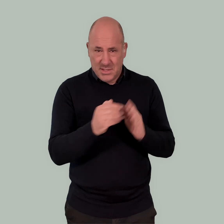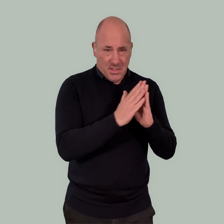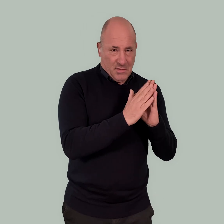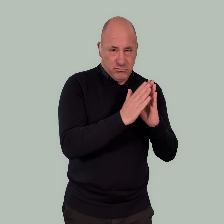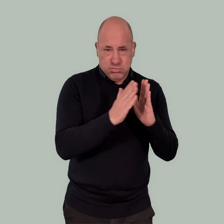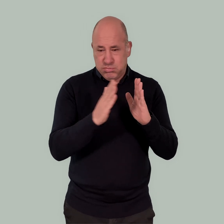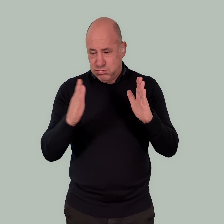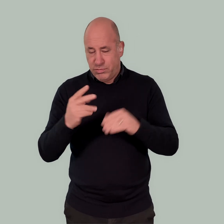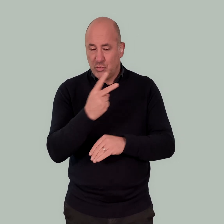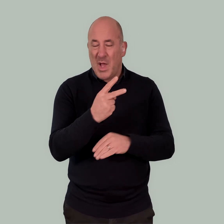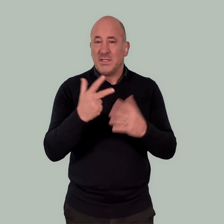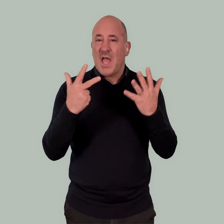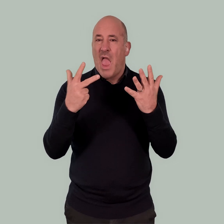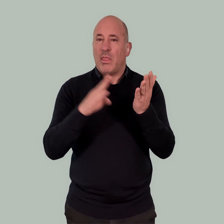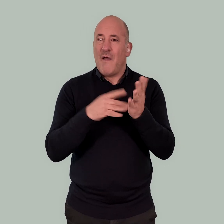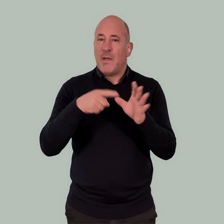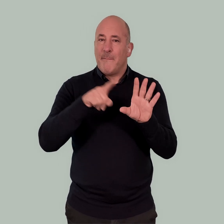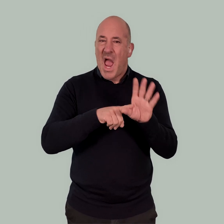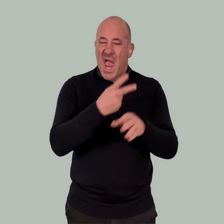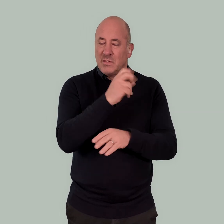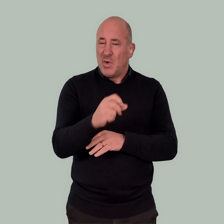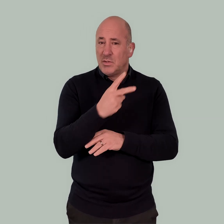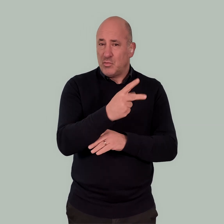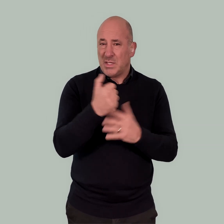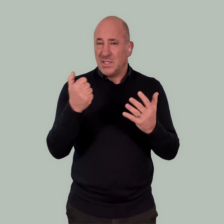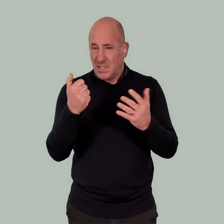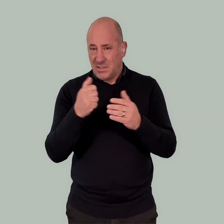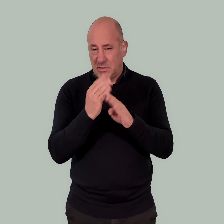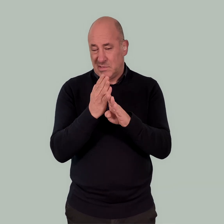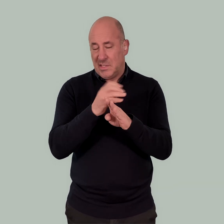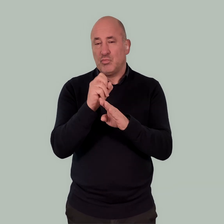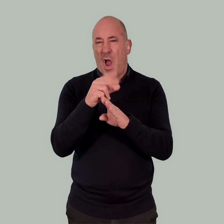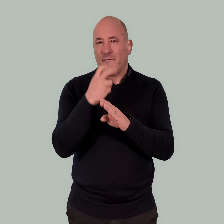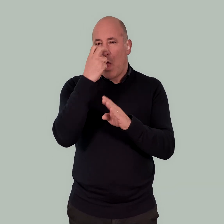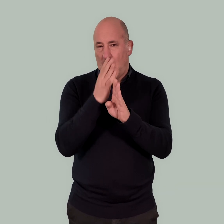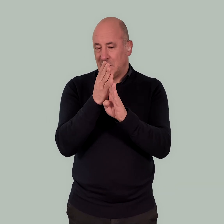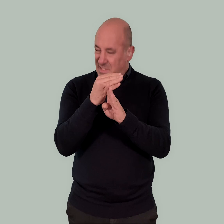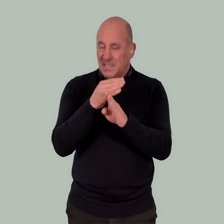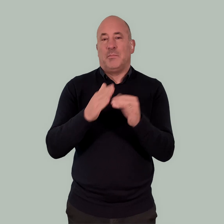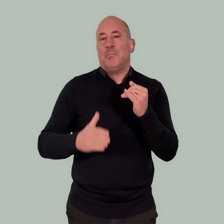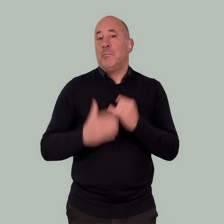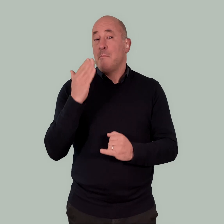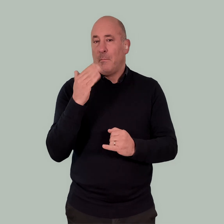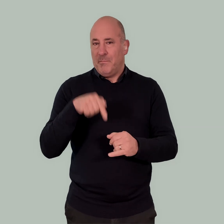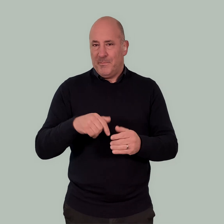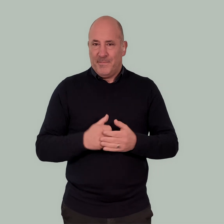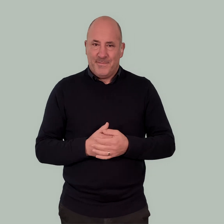and will close on 11.59pm on 28th May 2026.